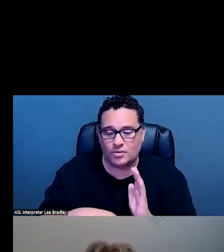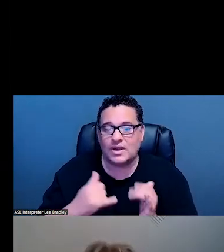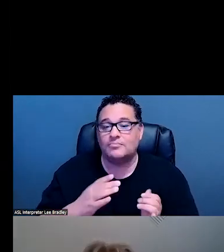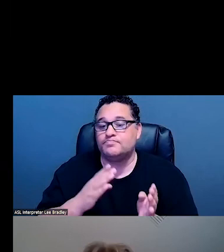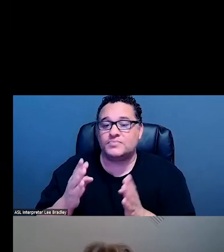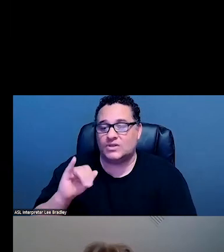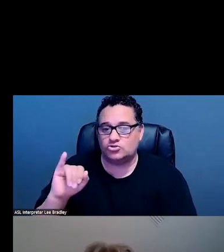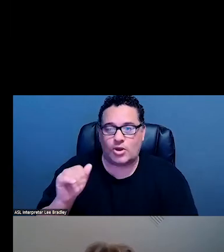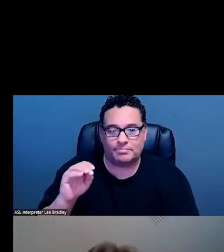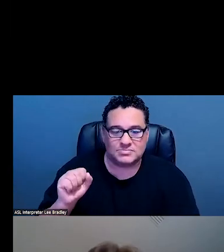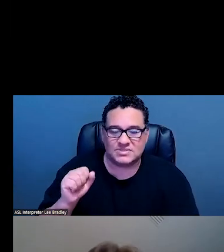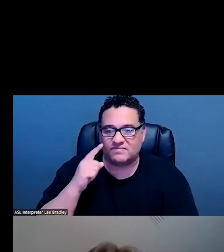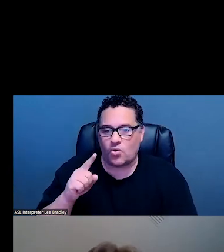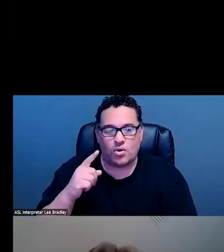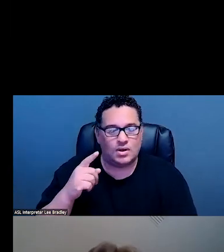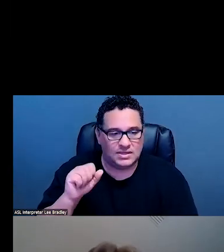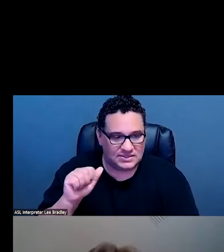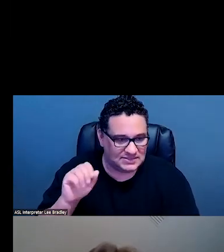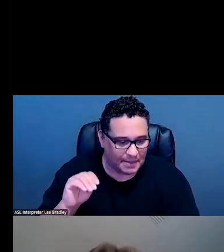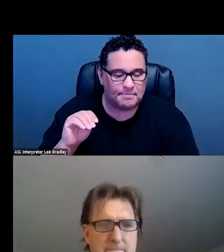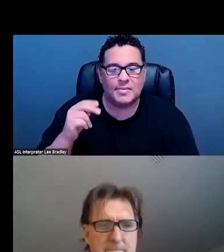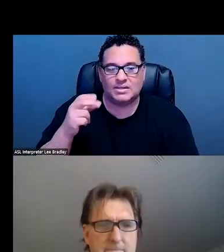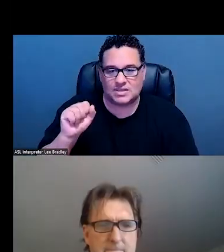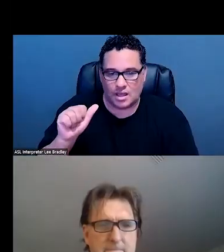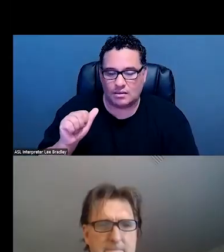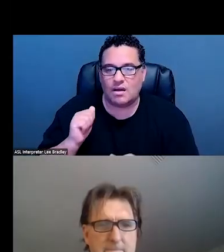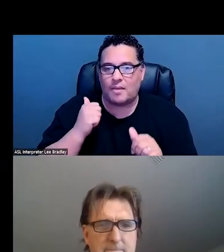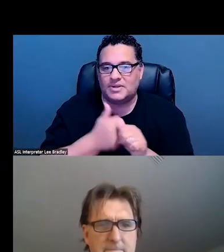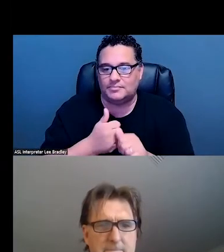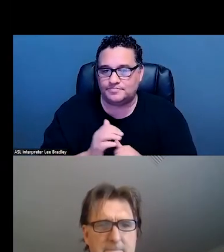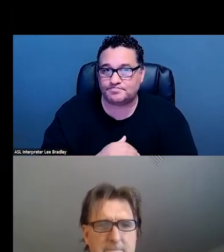GOOD AFTERNOON, EVERYONE. THANK YOU. GO TO THE NEXT SLIDE.